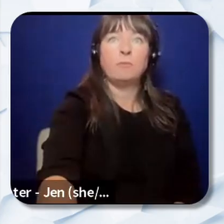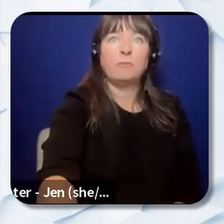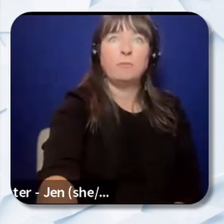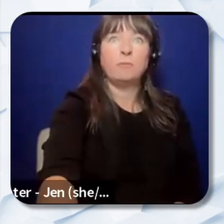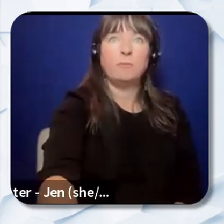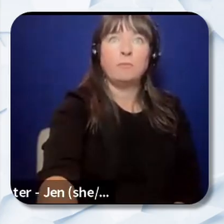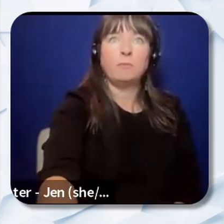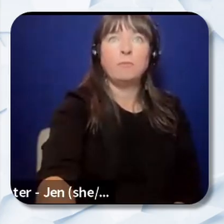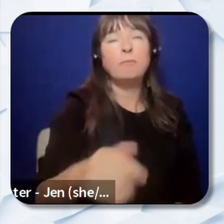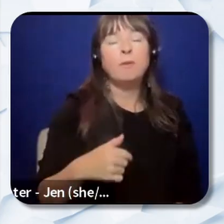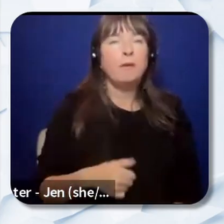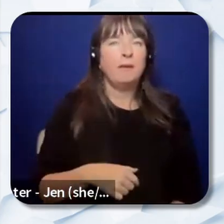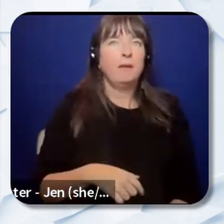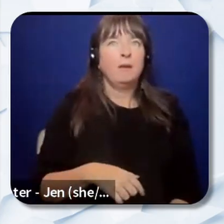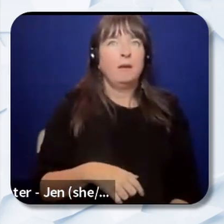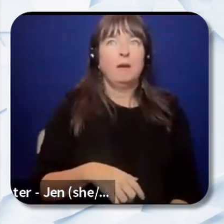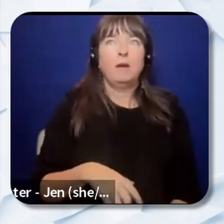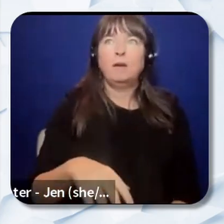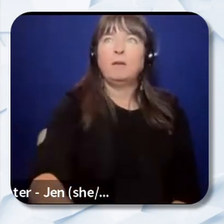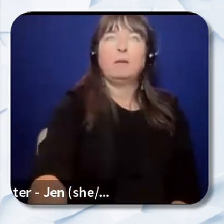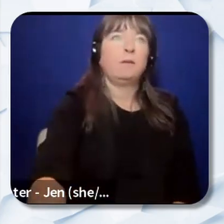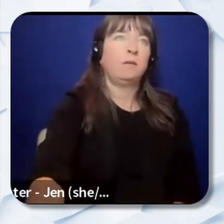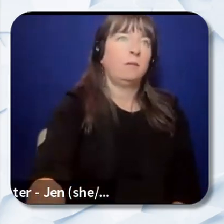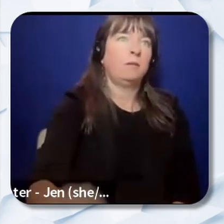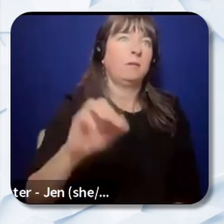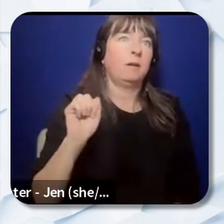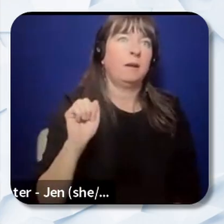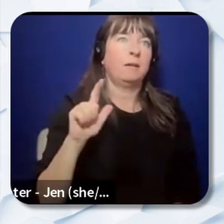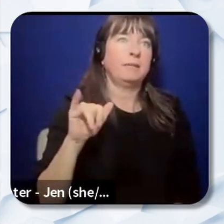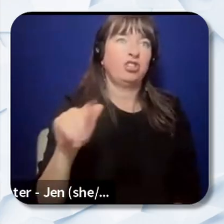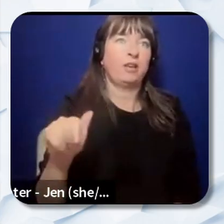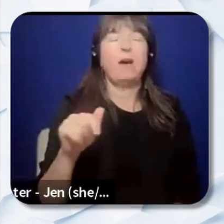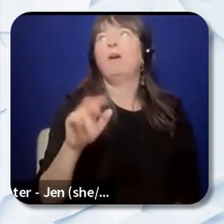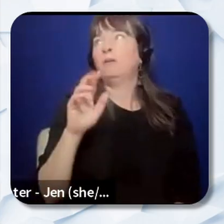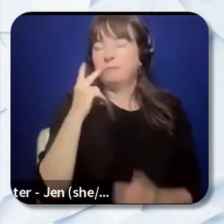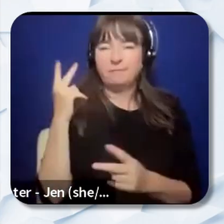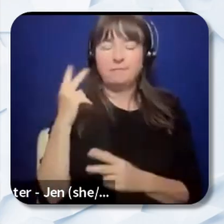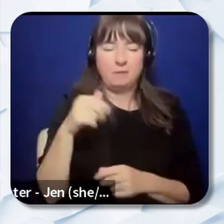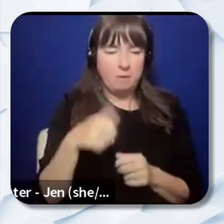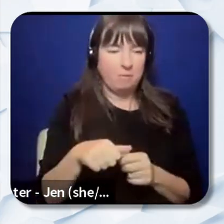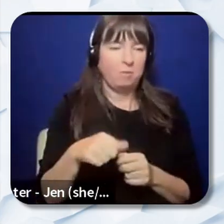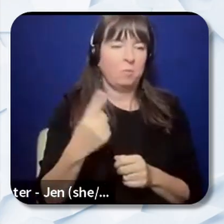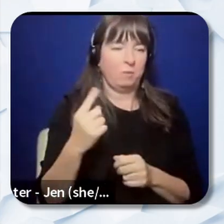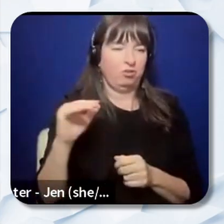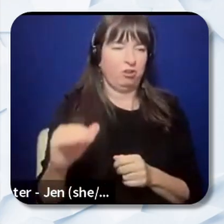it brings back a great story about a a child I got my first child in a wheelchair a couple of years